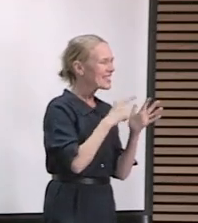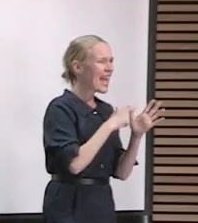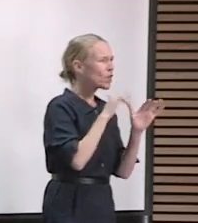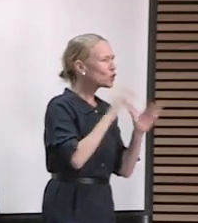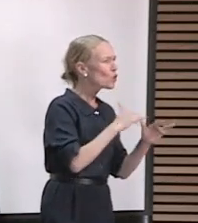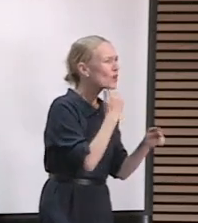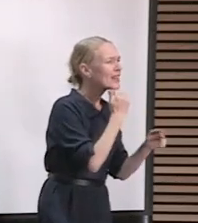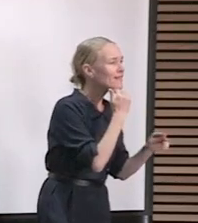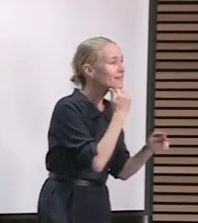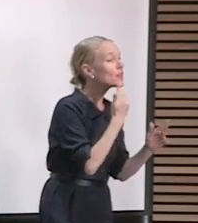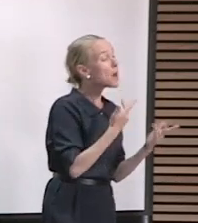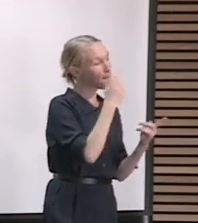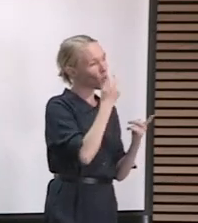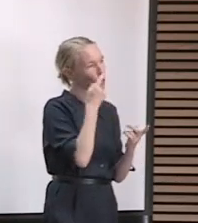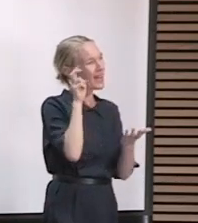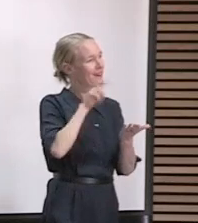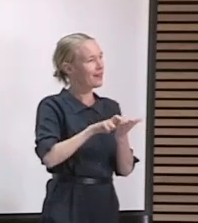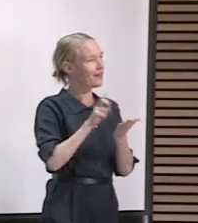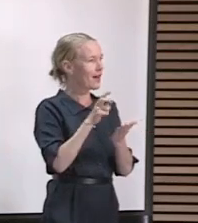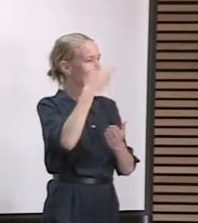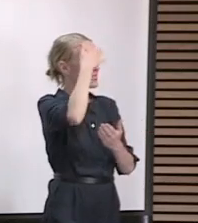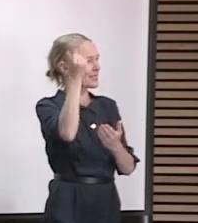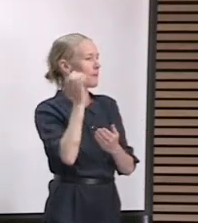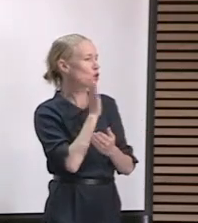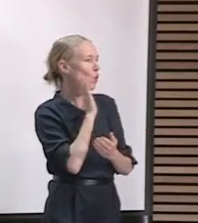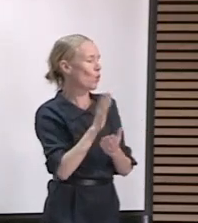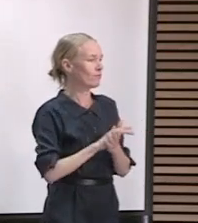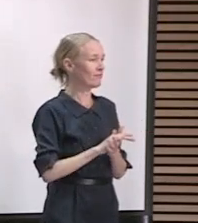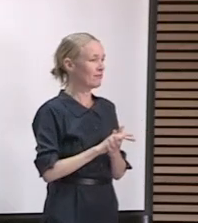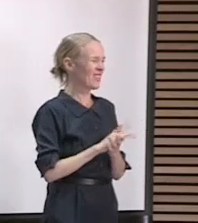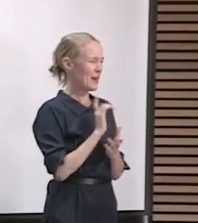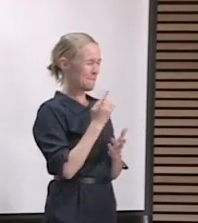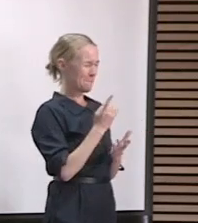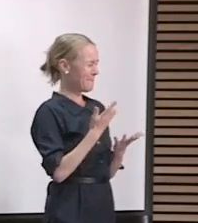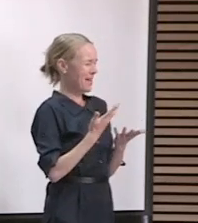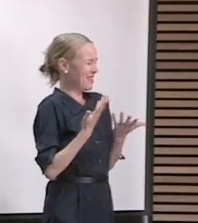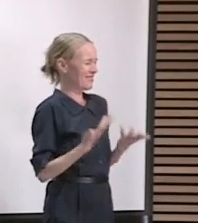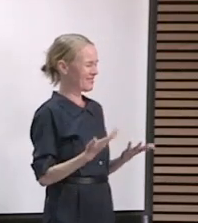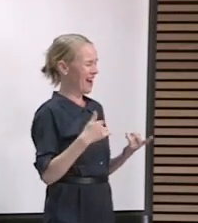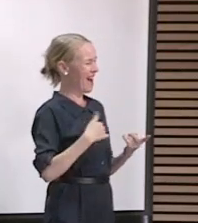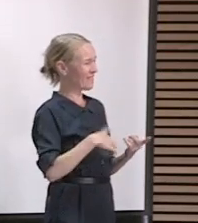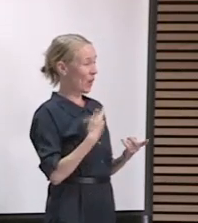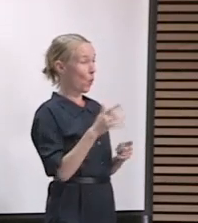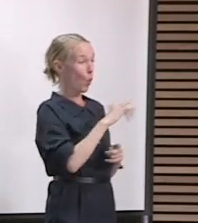leaving school but haven't quite got enough to go on to further study they're looking for, can we do more in that